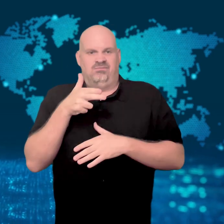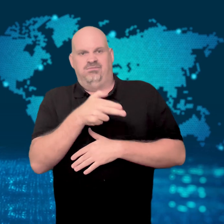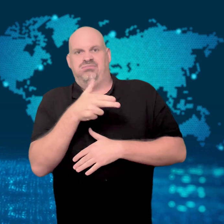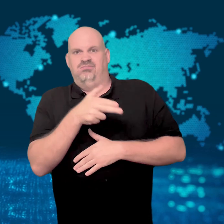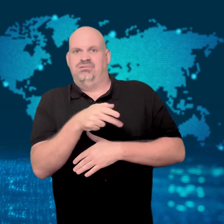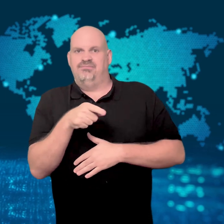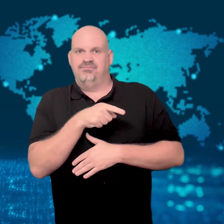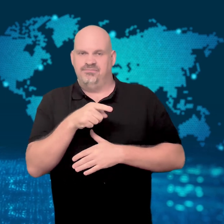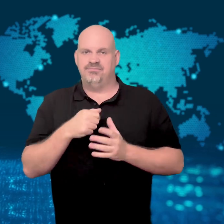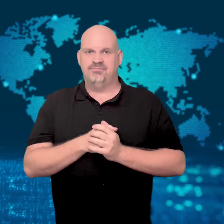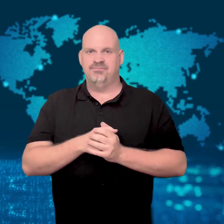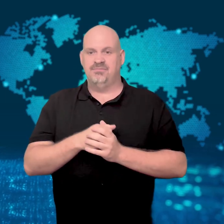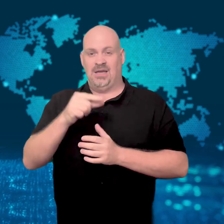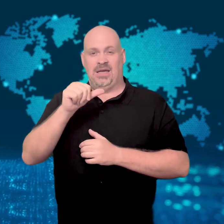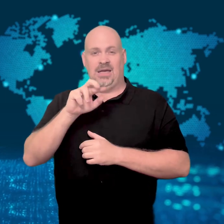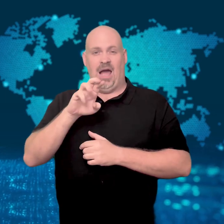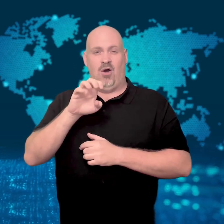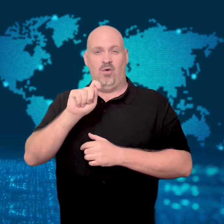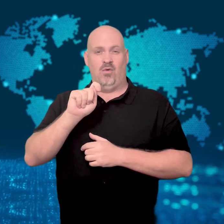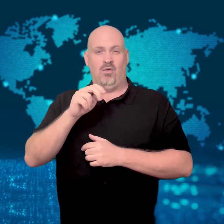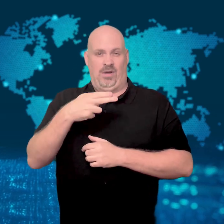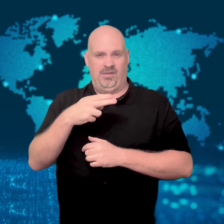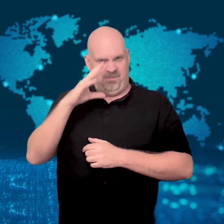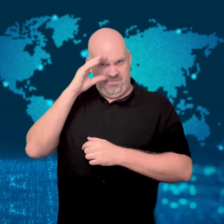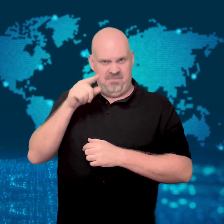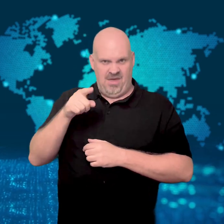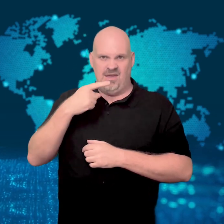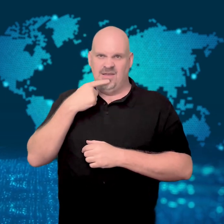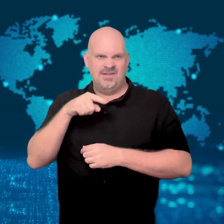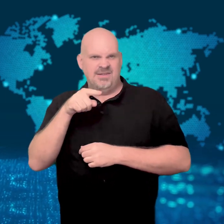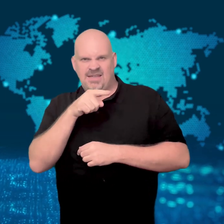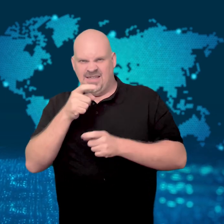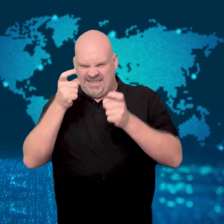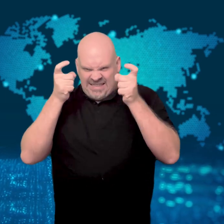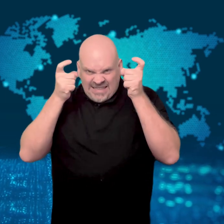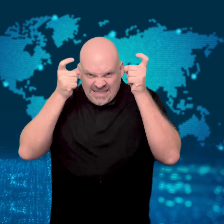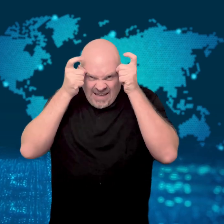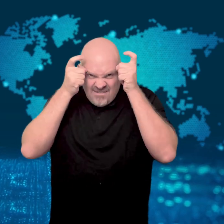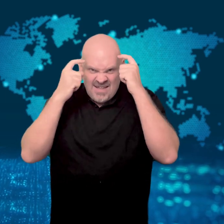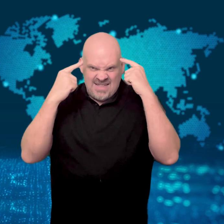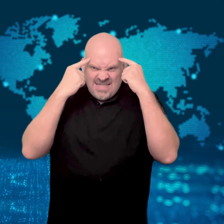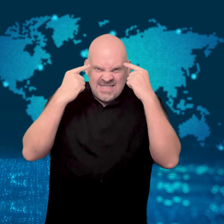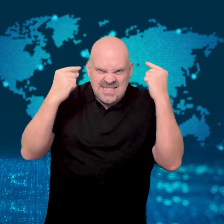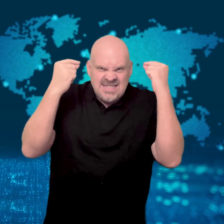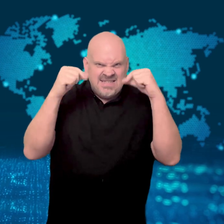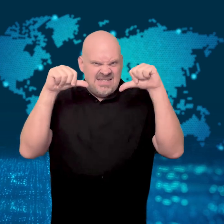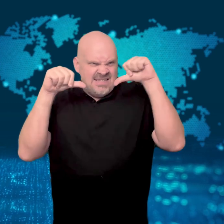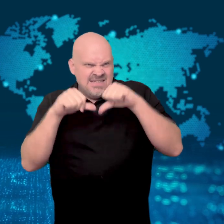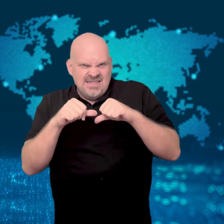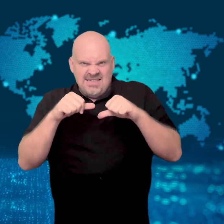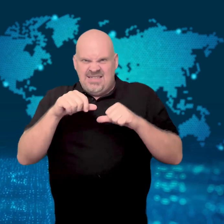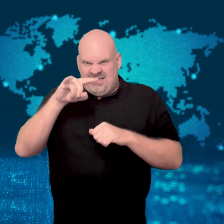they posted a video admitting to being responsible for the attack.